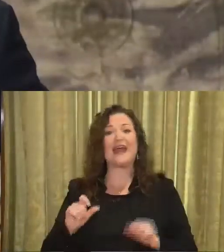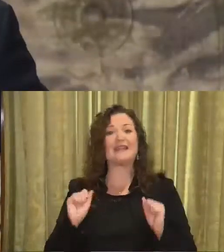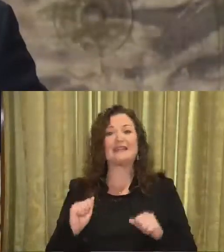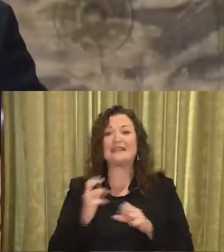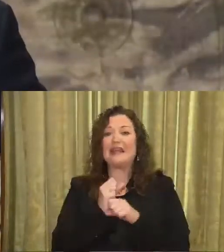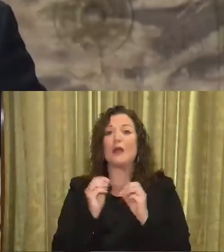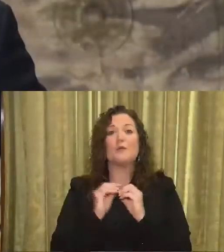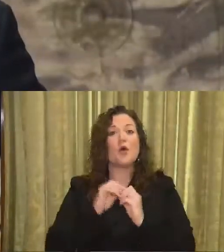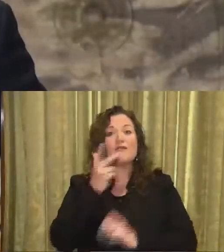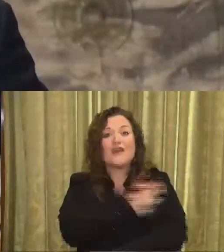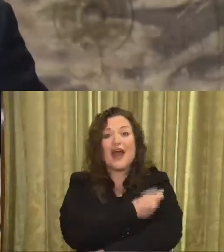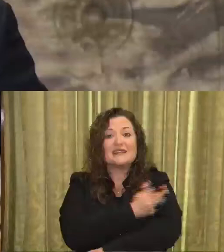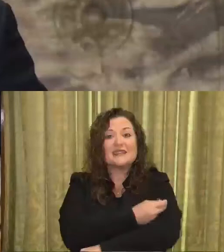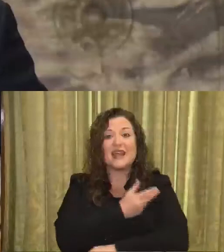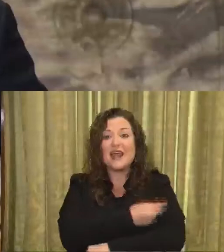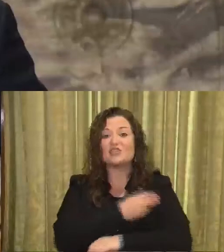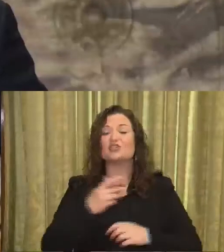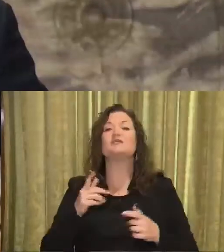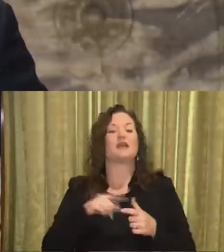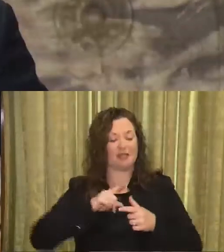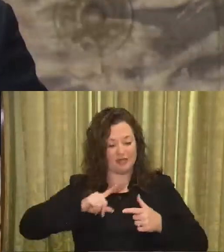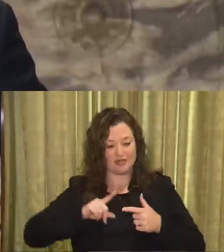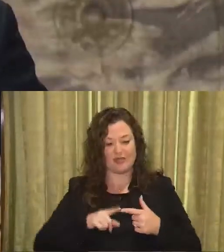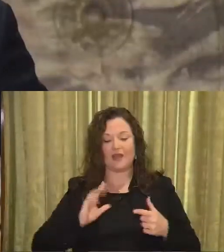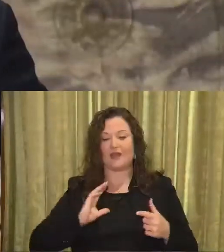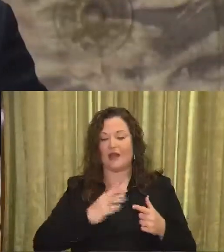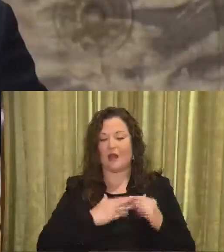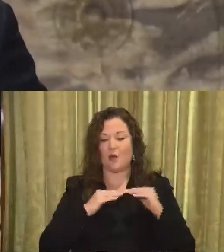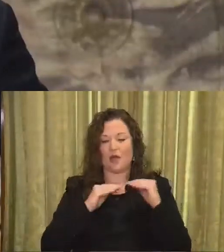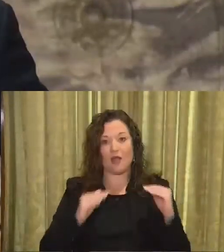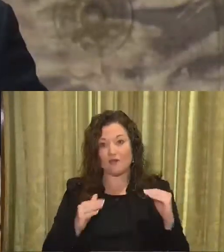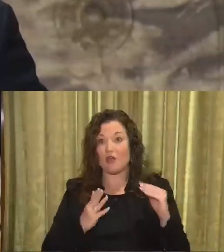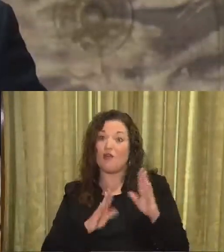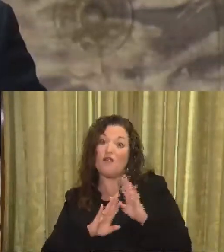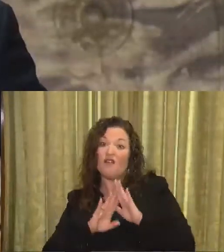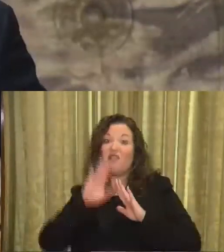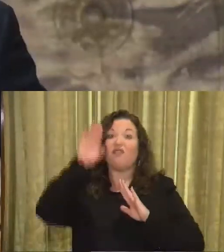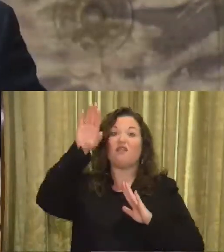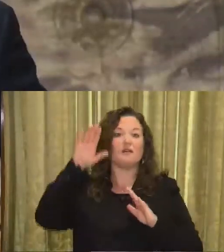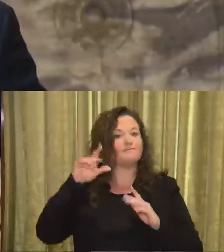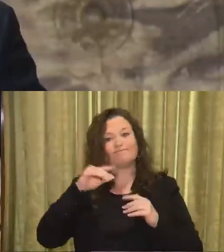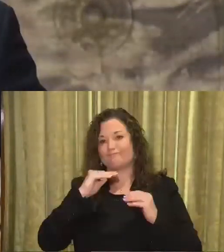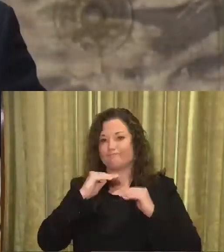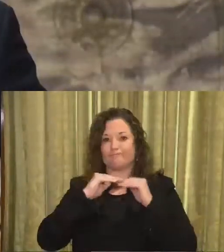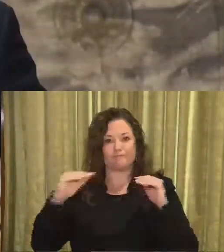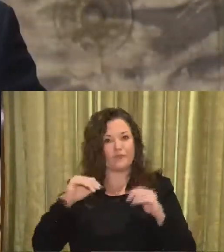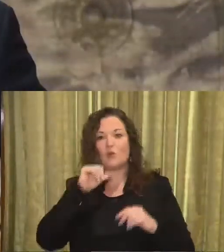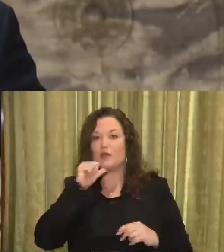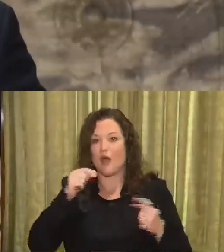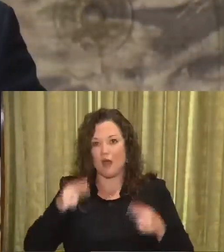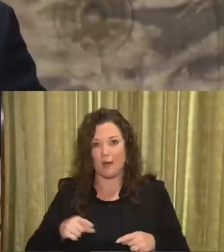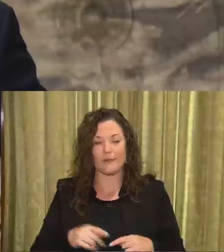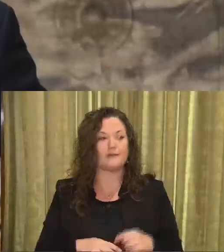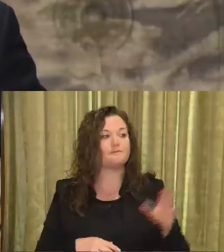we won't have the same level of a additional wave. We just obviously went through the 4th of July weekend.